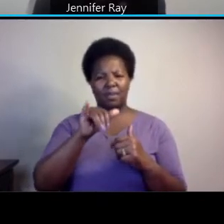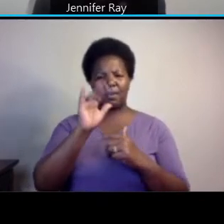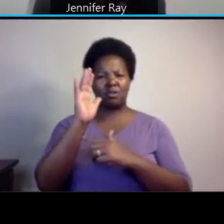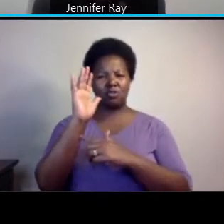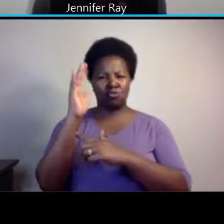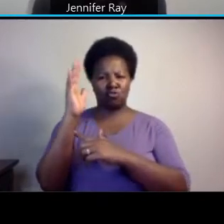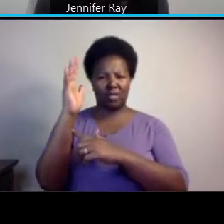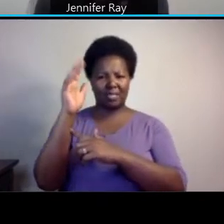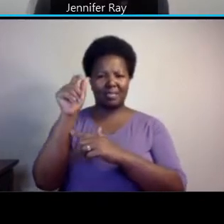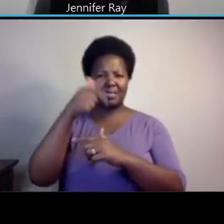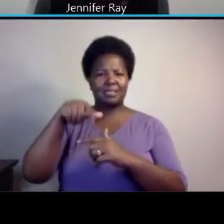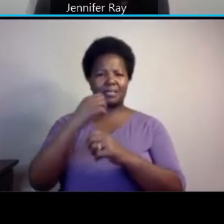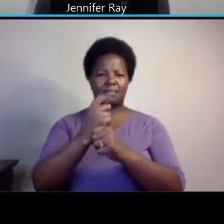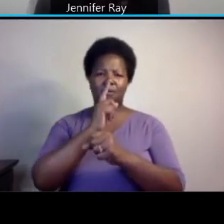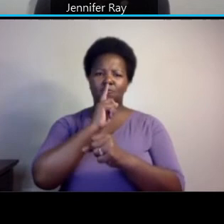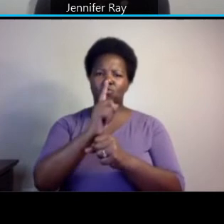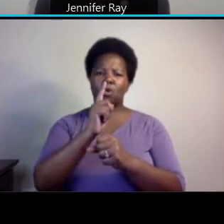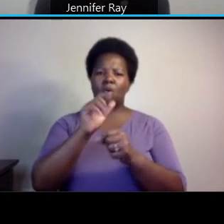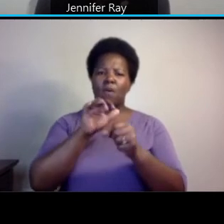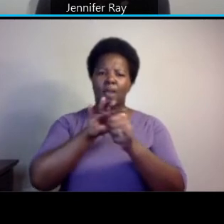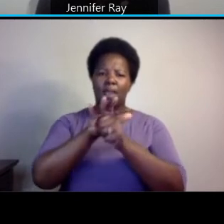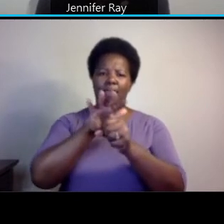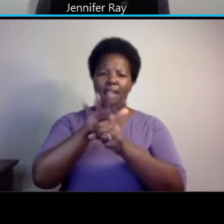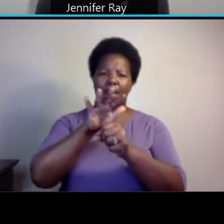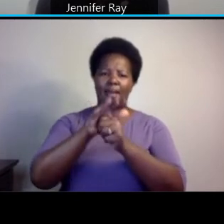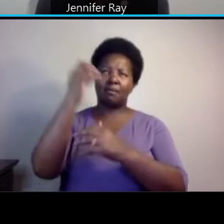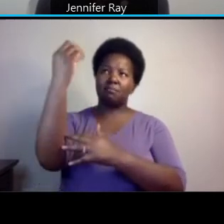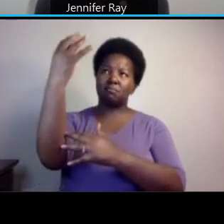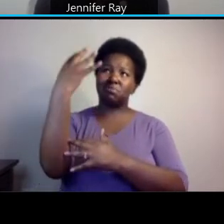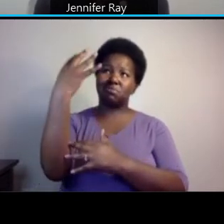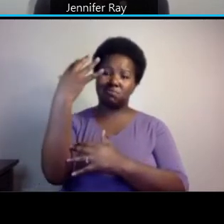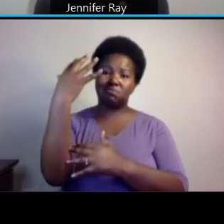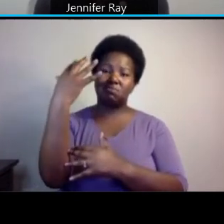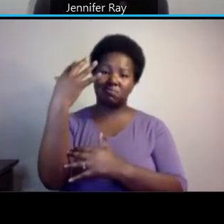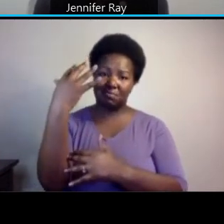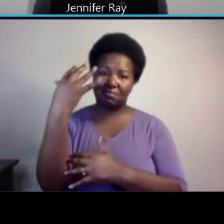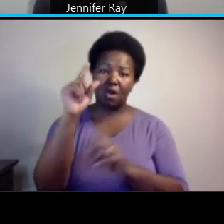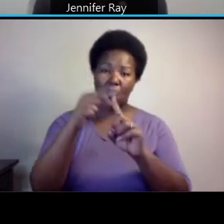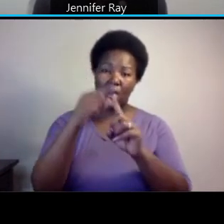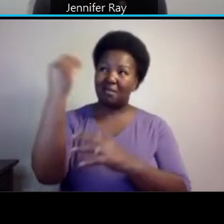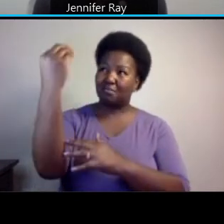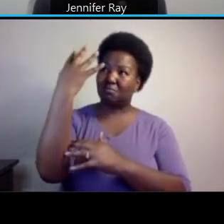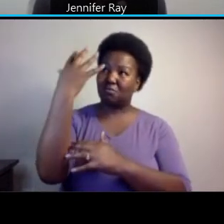mitigate the urban heat island effect present in this area